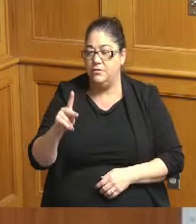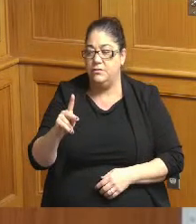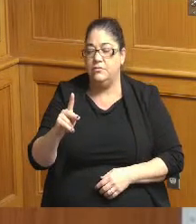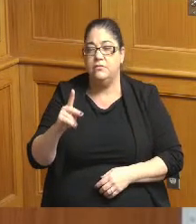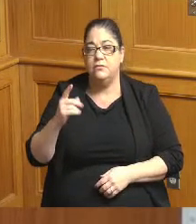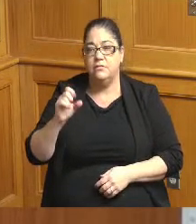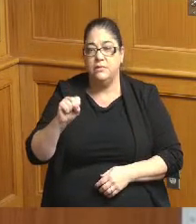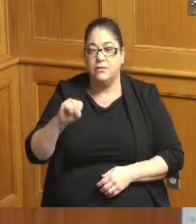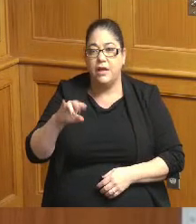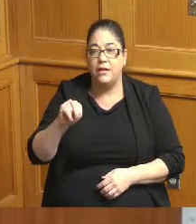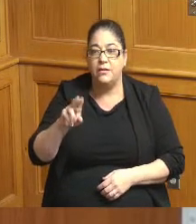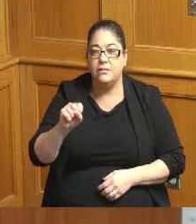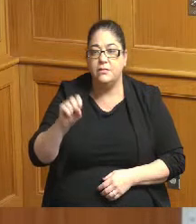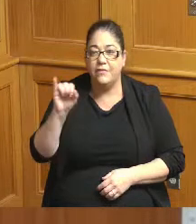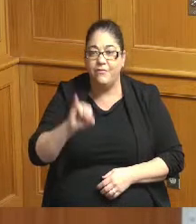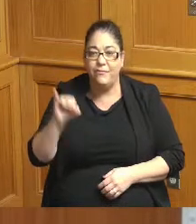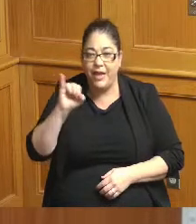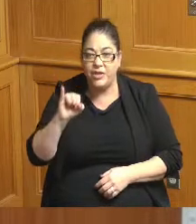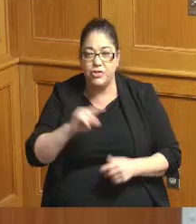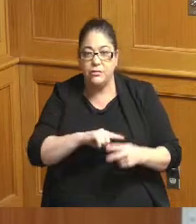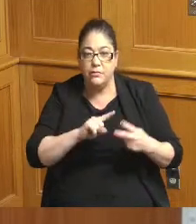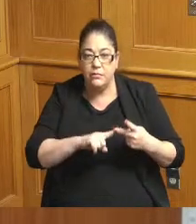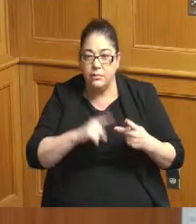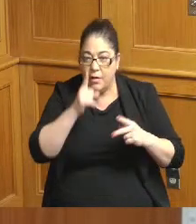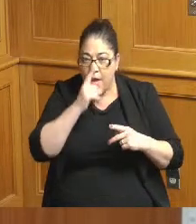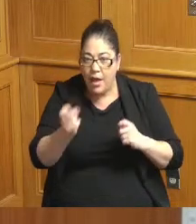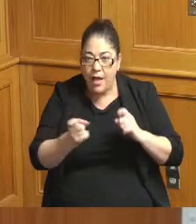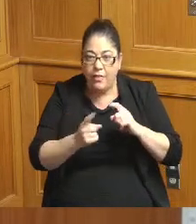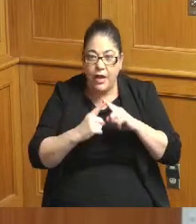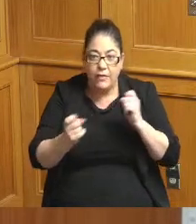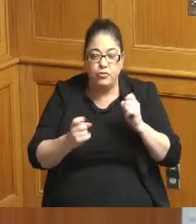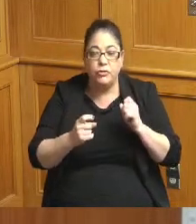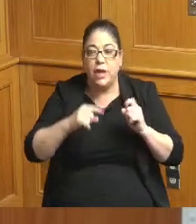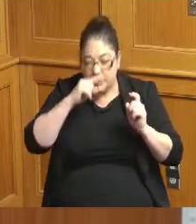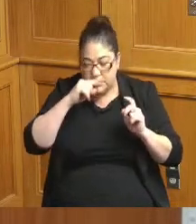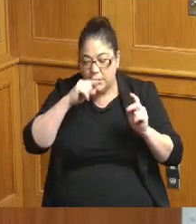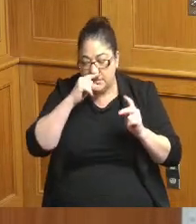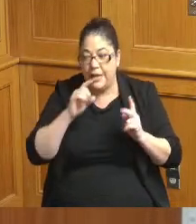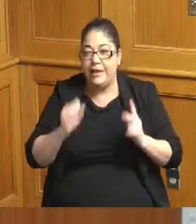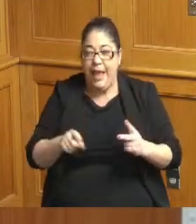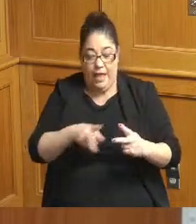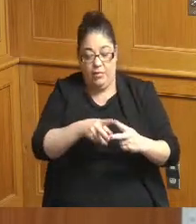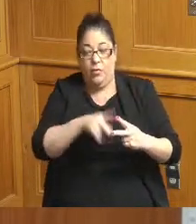allergies can really very much present themselves like Covid but it can go reverse as well Covid can